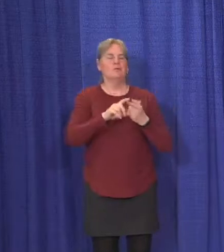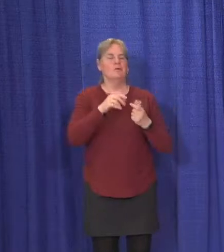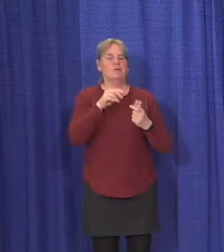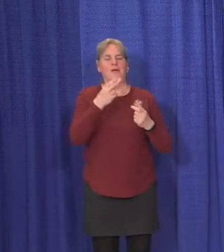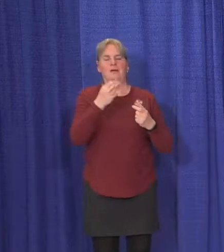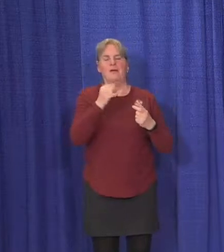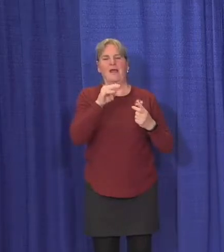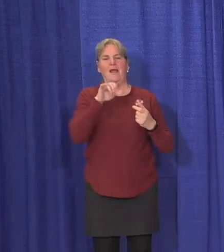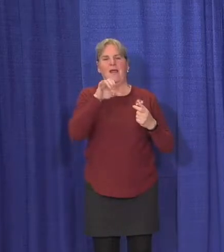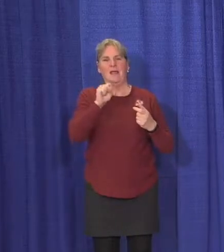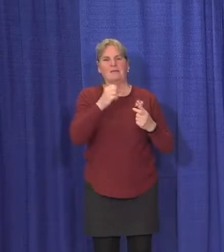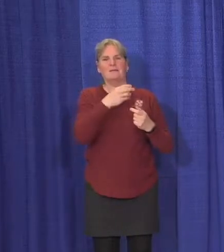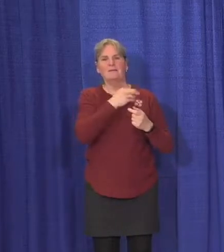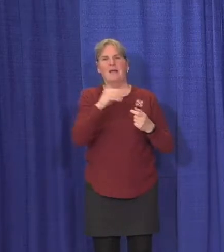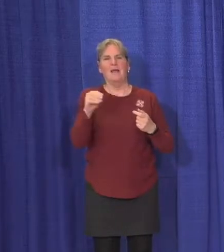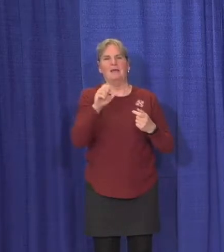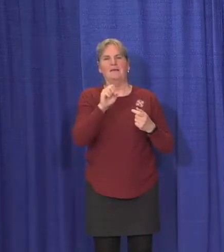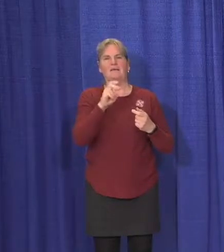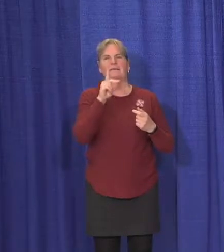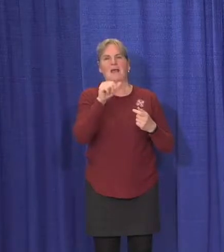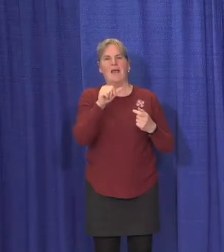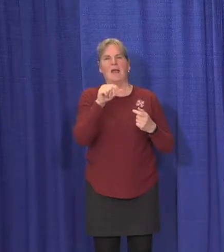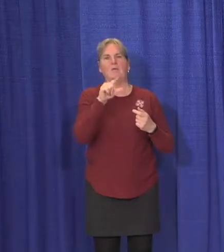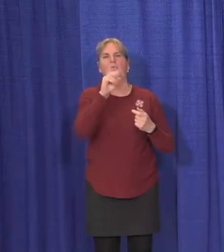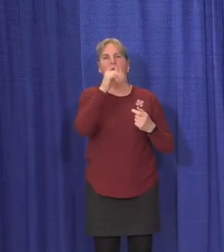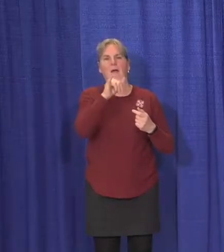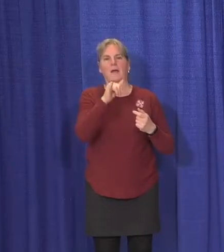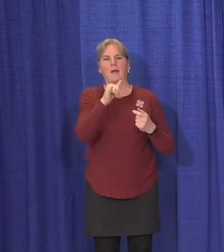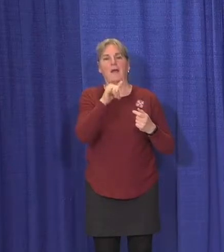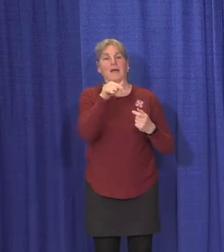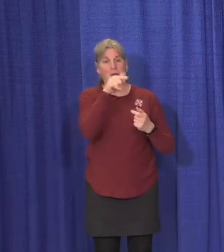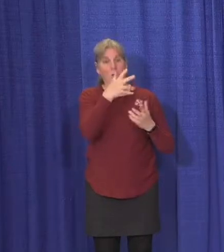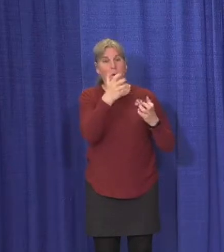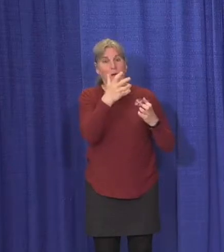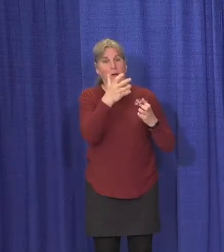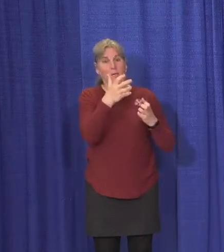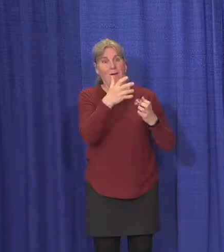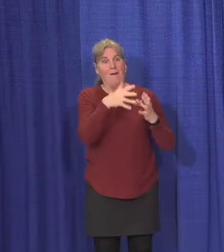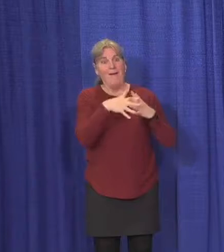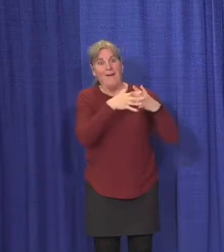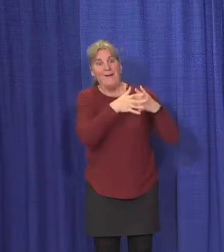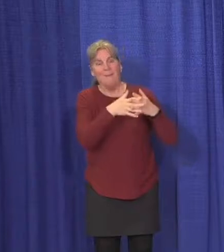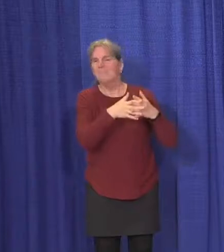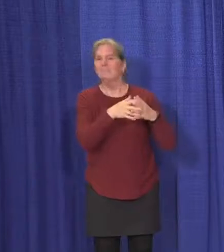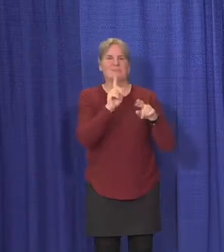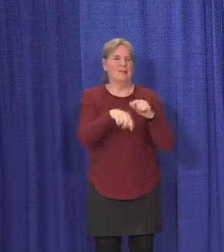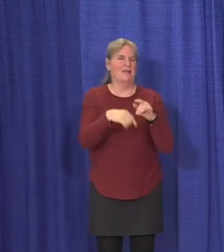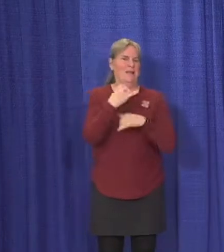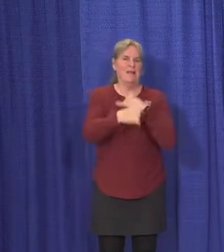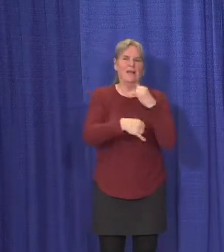go fishing or get to our boats and hangs and Skagway this does not apply to international